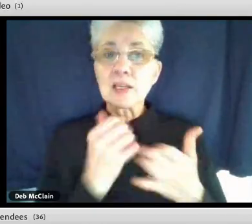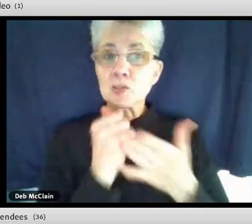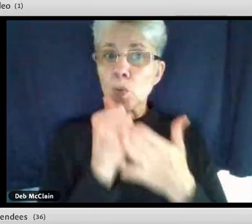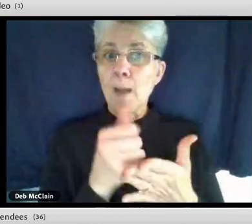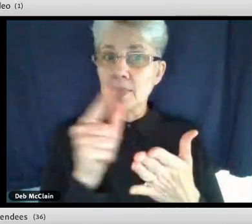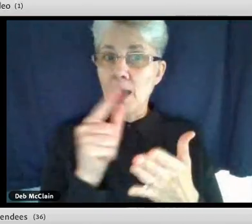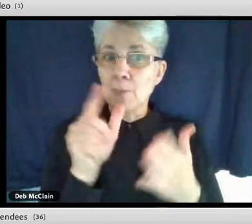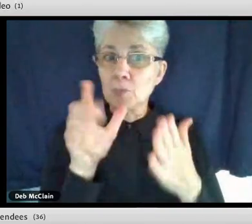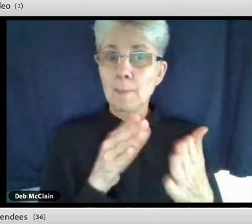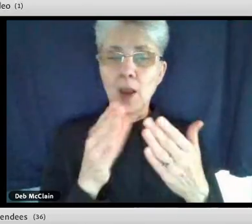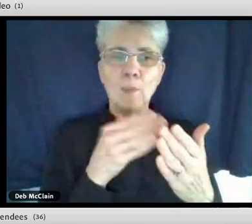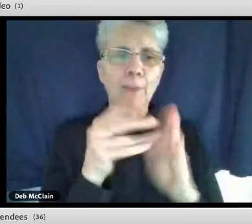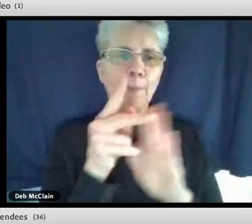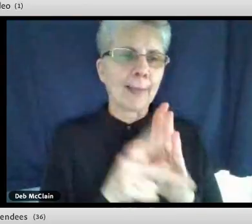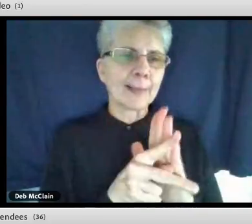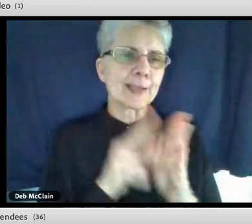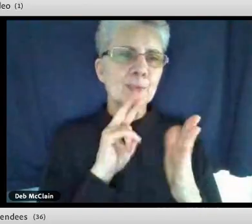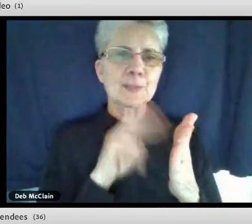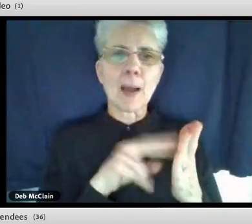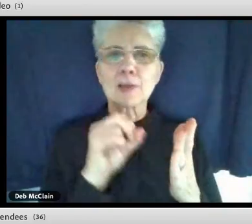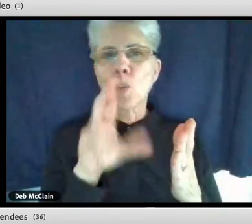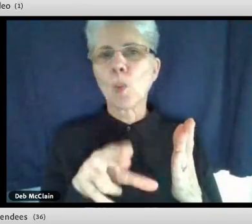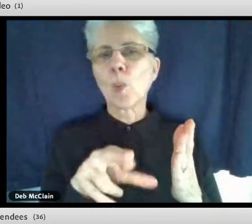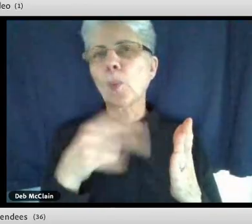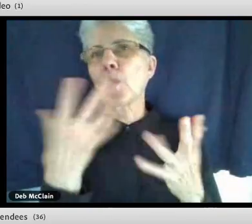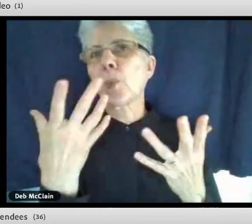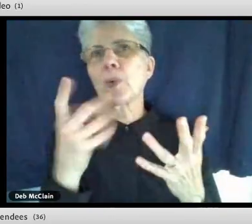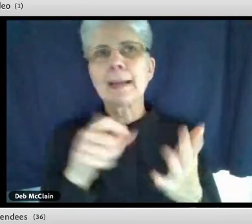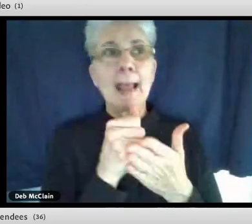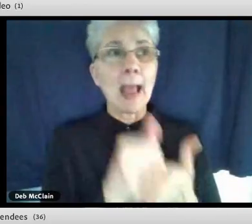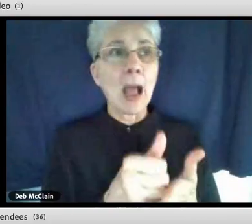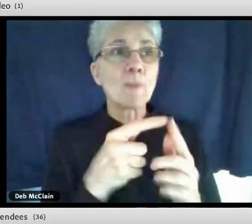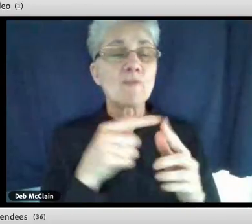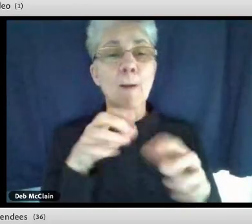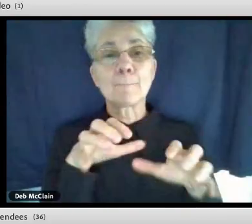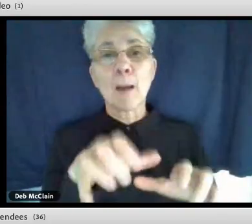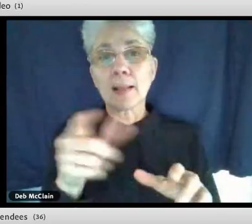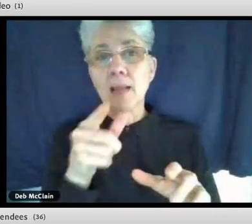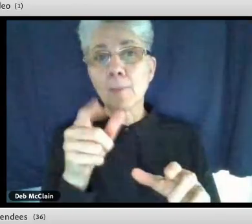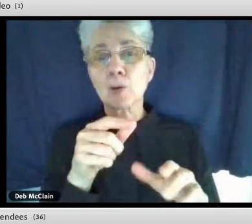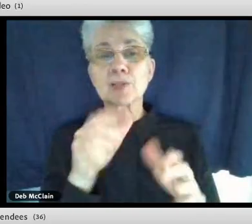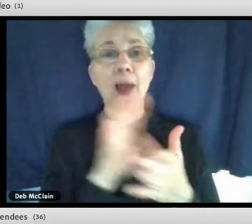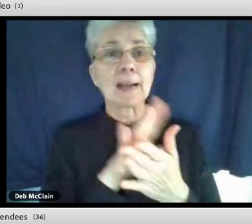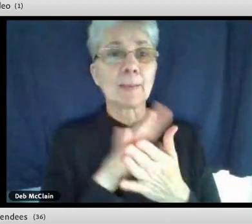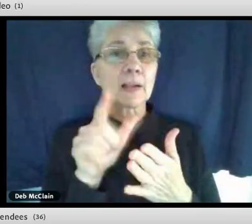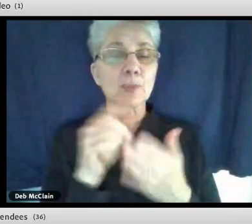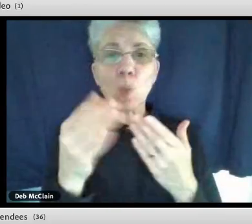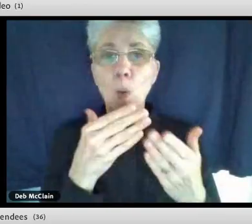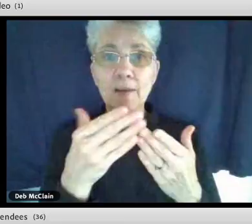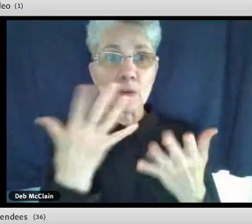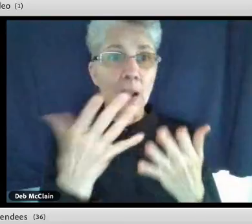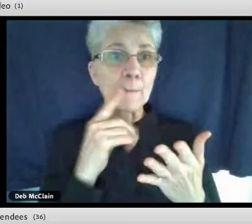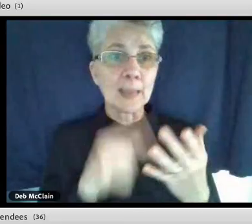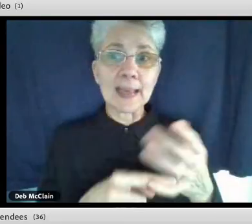So this is some things to help libraries prepare whether it's your policy response, whether you need help from public libraries